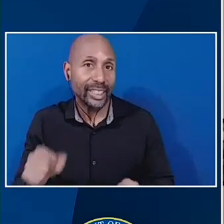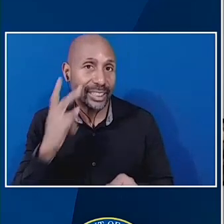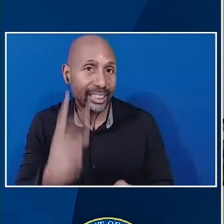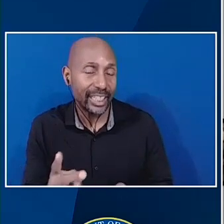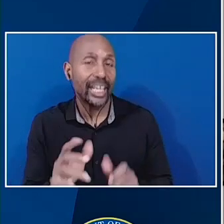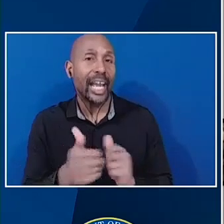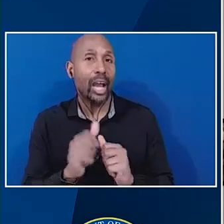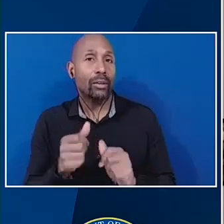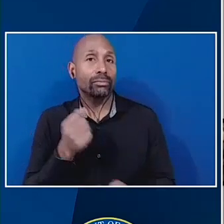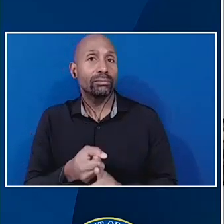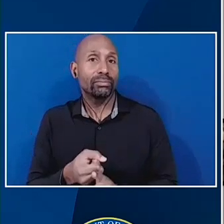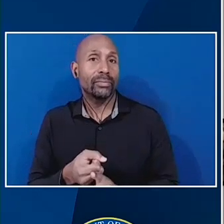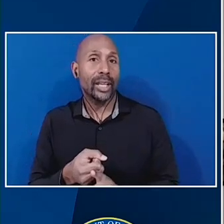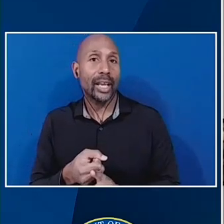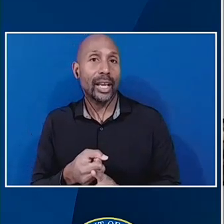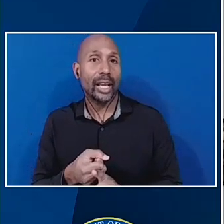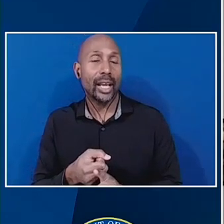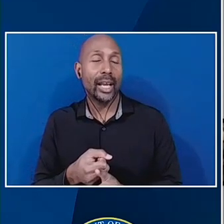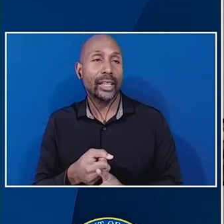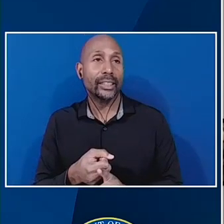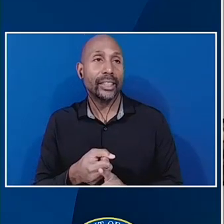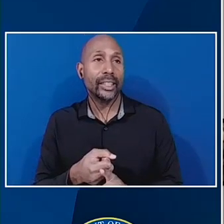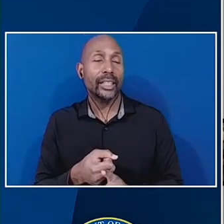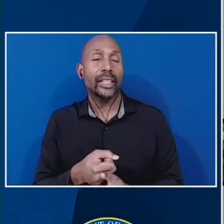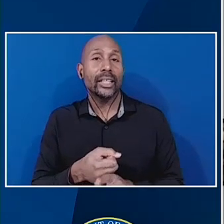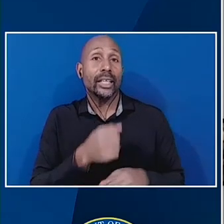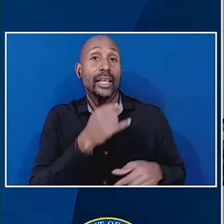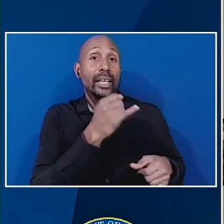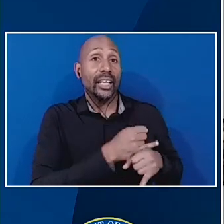But again, your point is well taken.